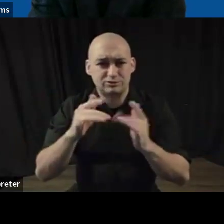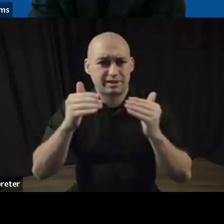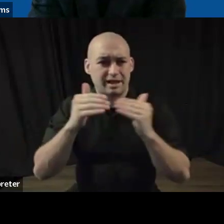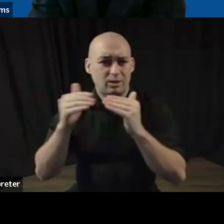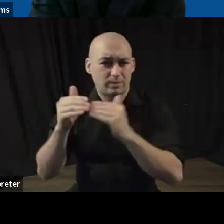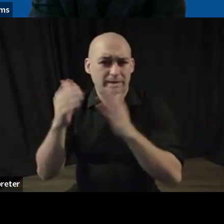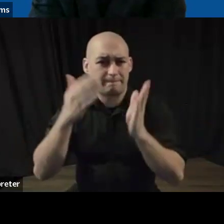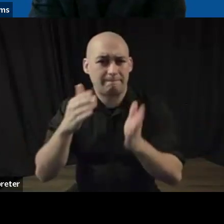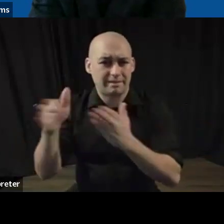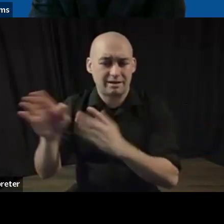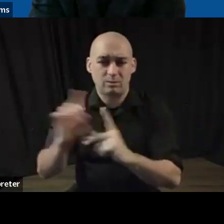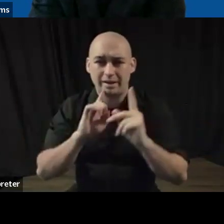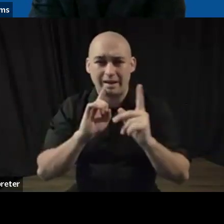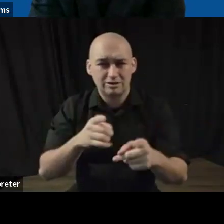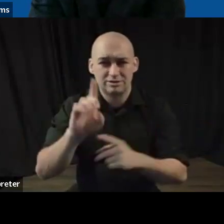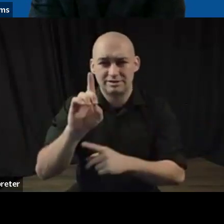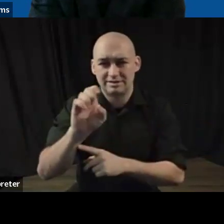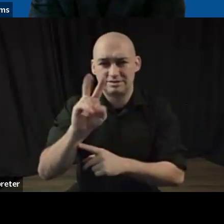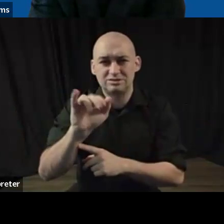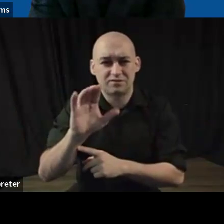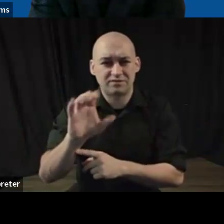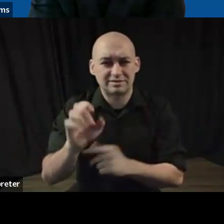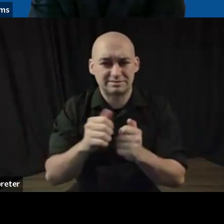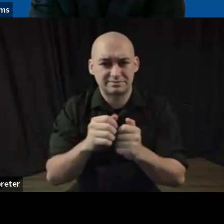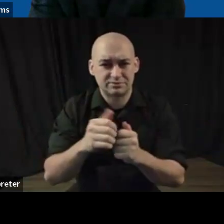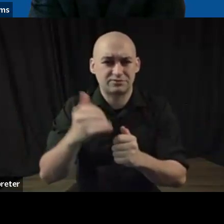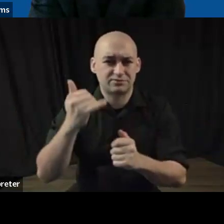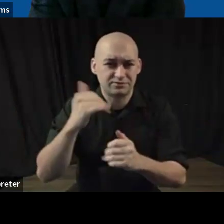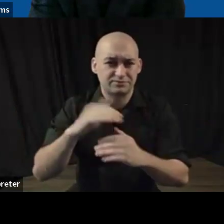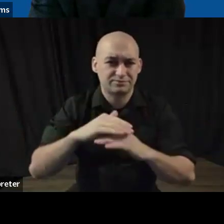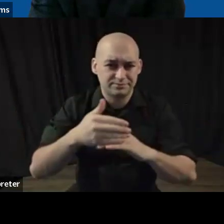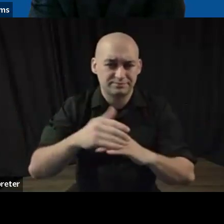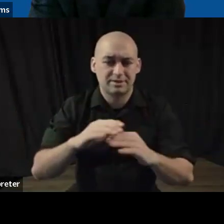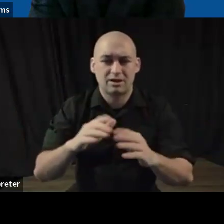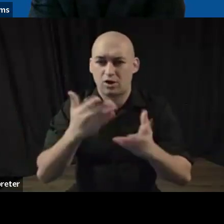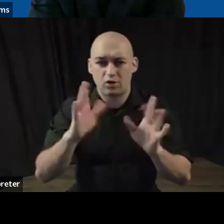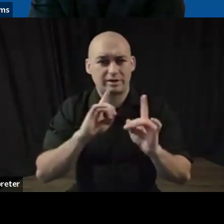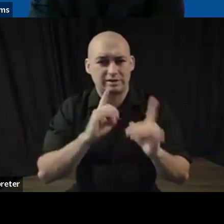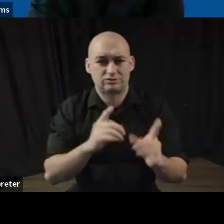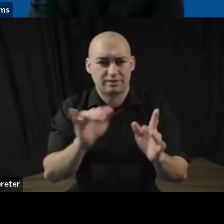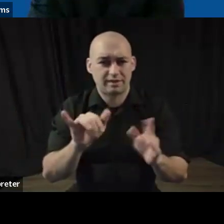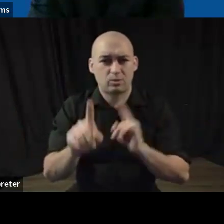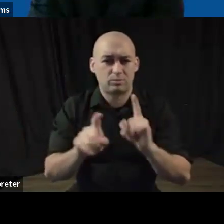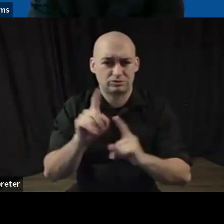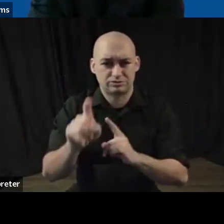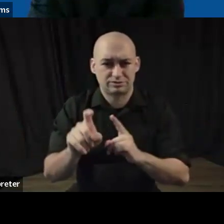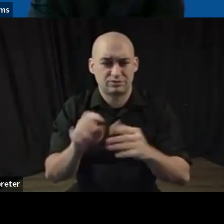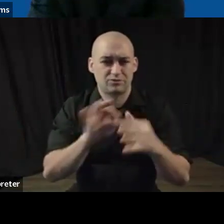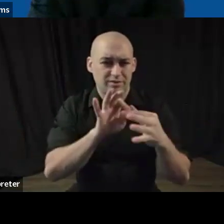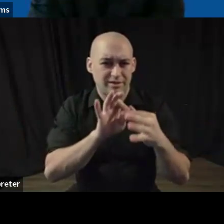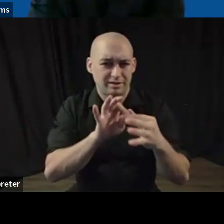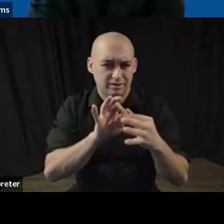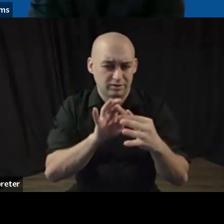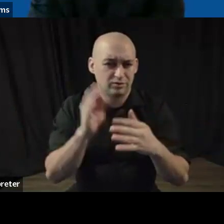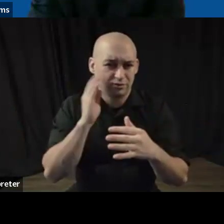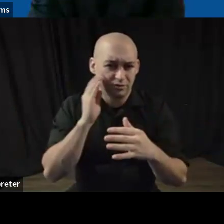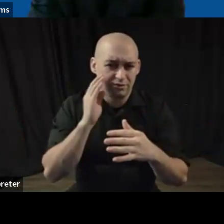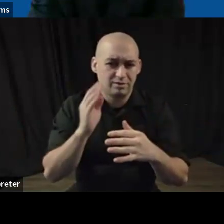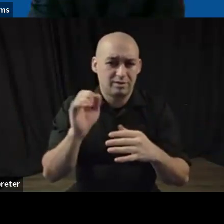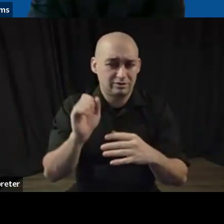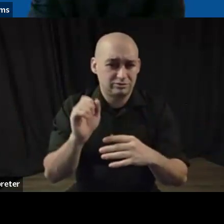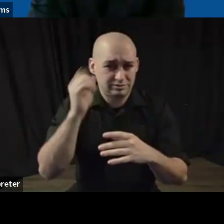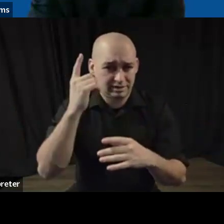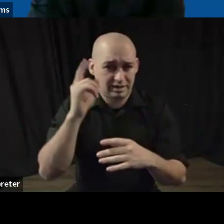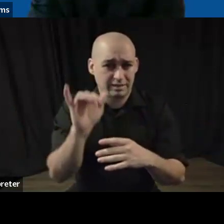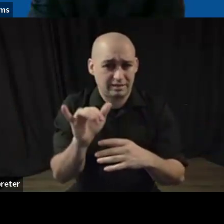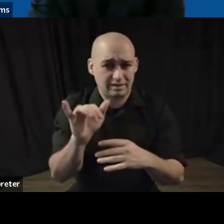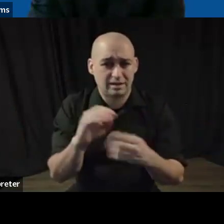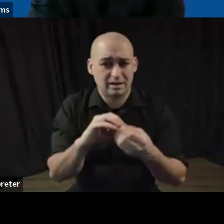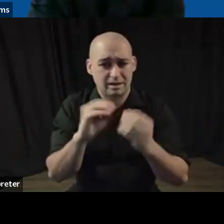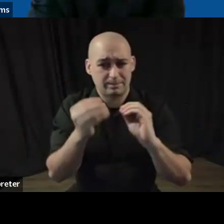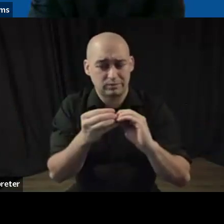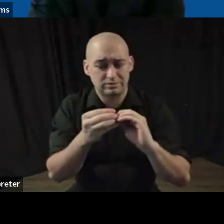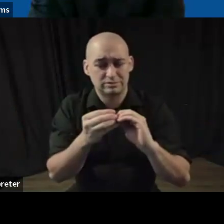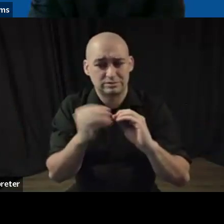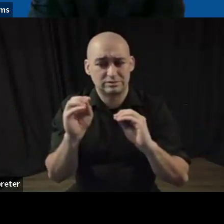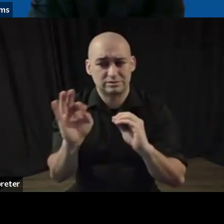the device question earlier in terms of you know, we understand that there are members of the of our